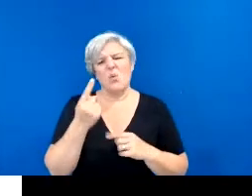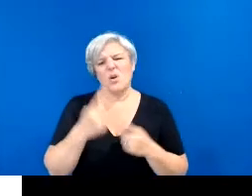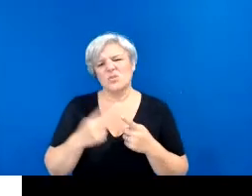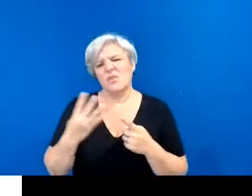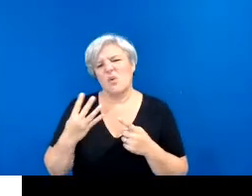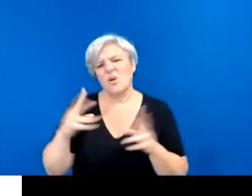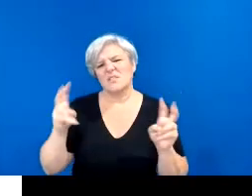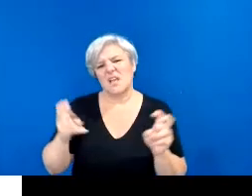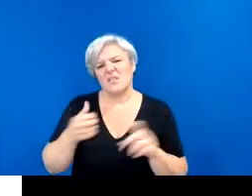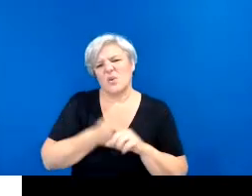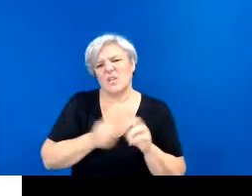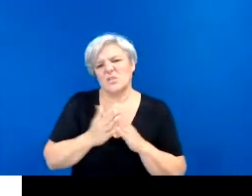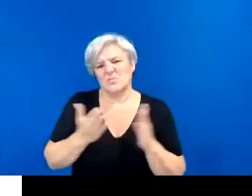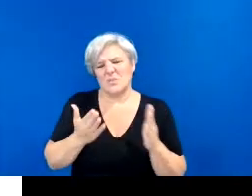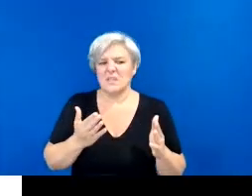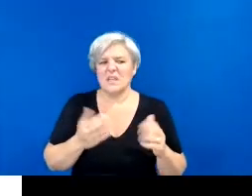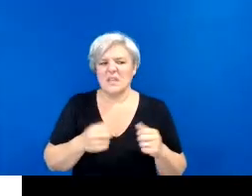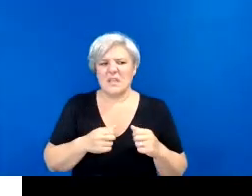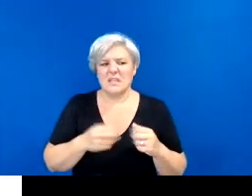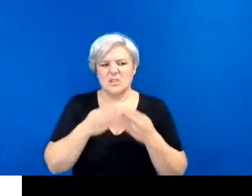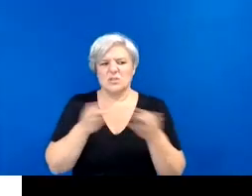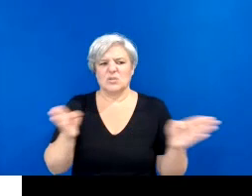So it does have a larger scope, just fewer titles in there.